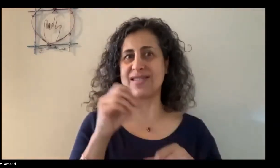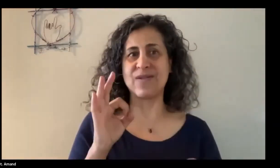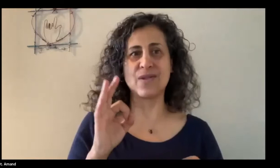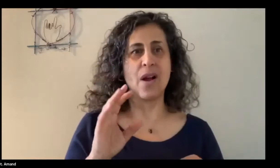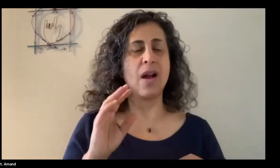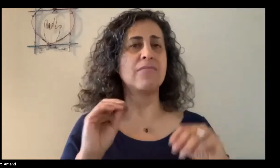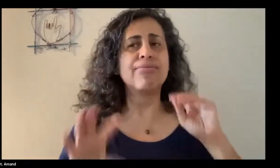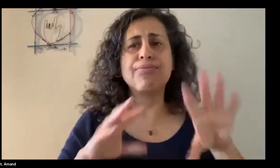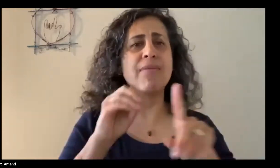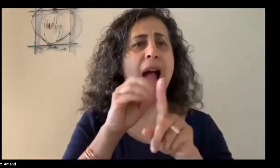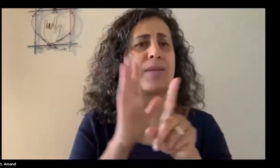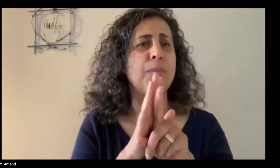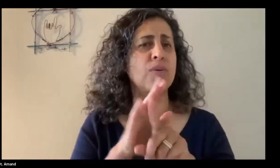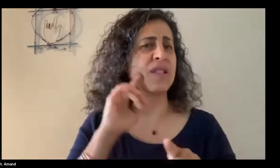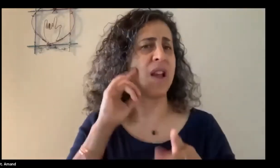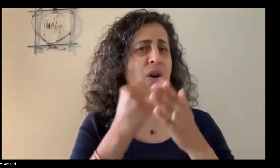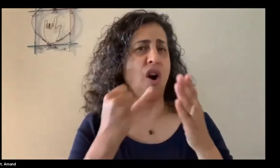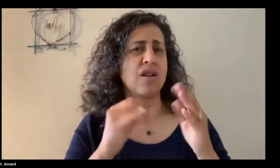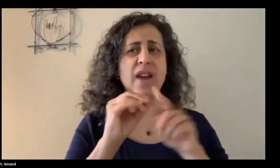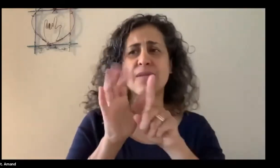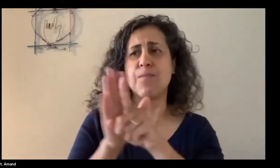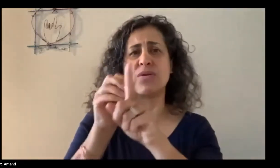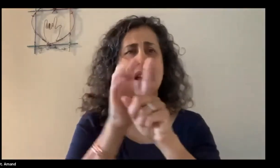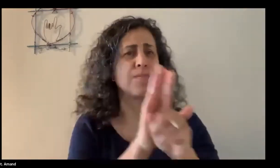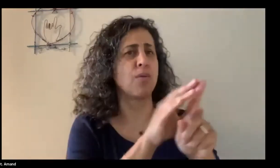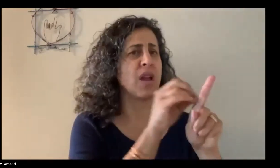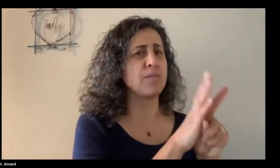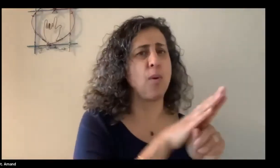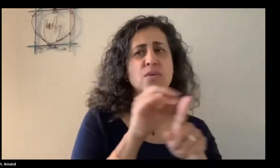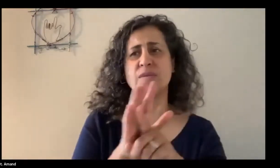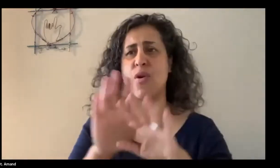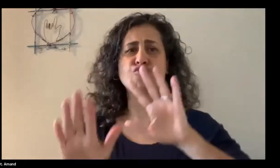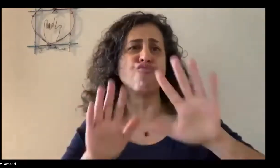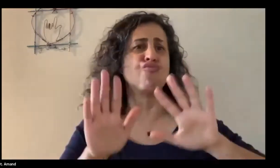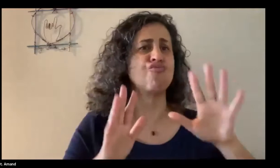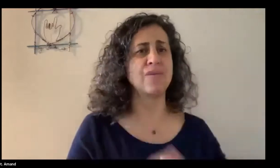You know, I think that was the main reason he was here in San Francisco, you know, to expose Deaf artists